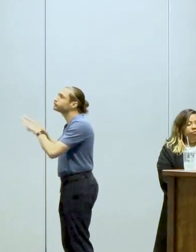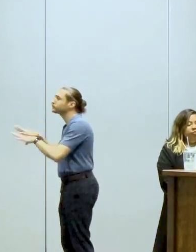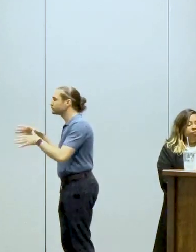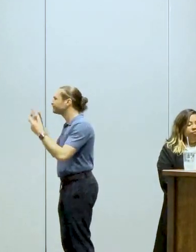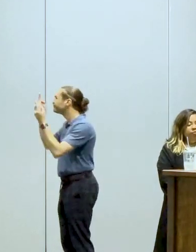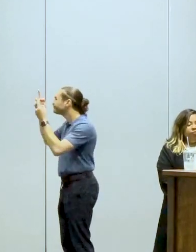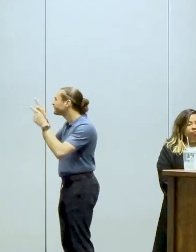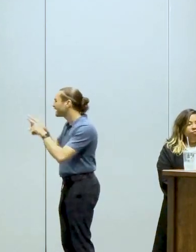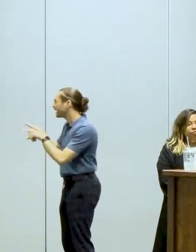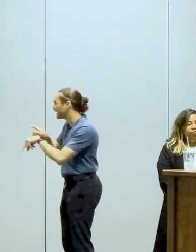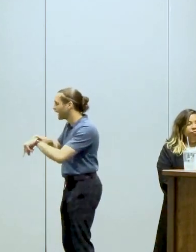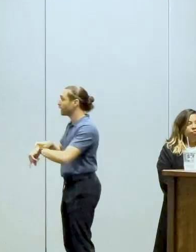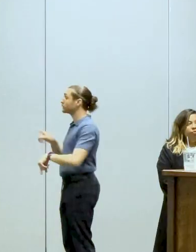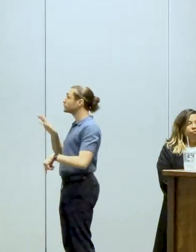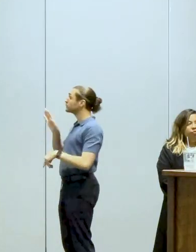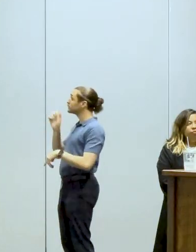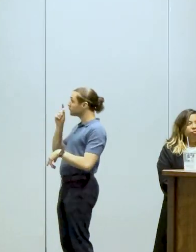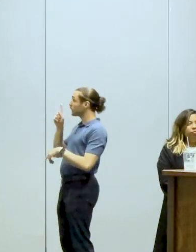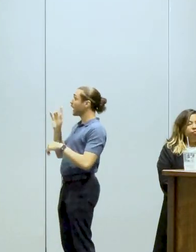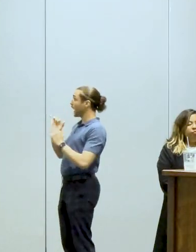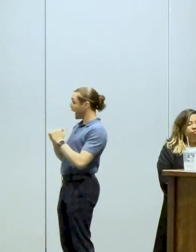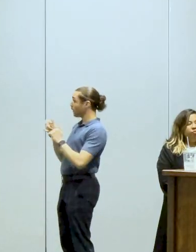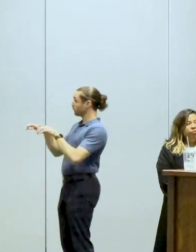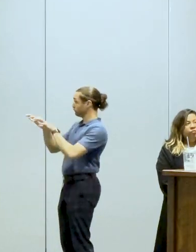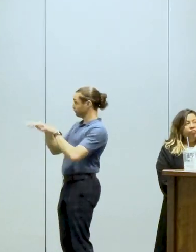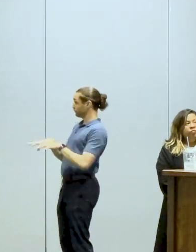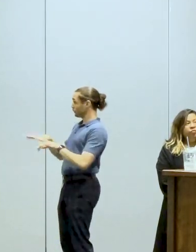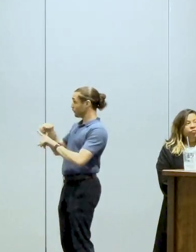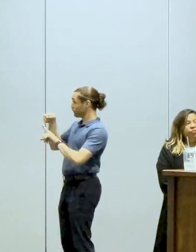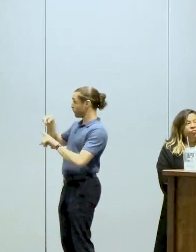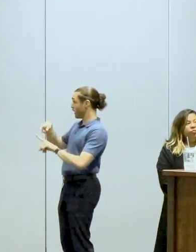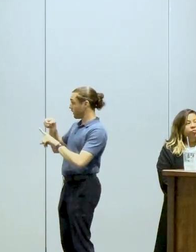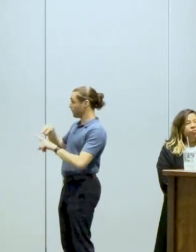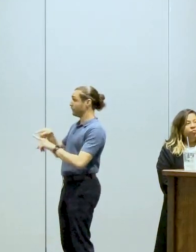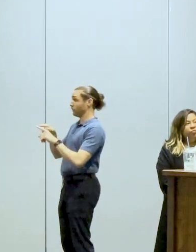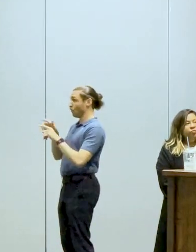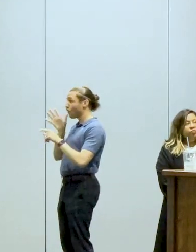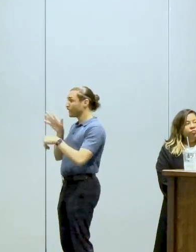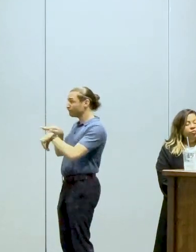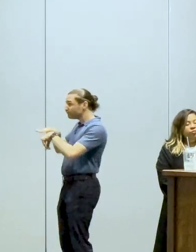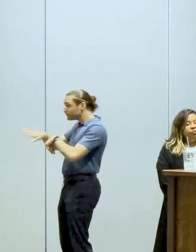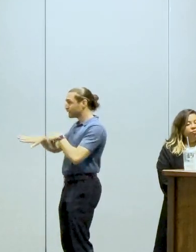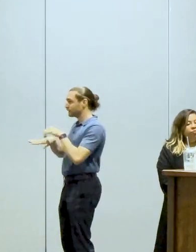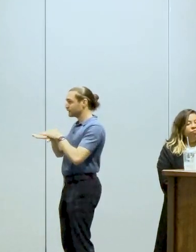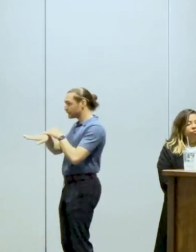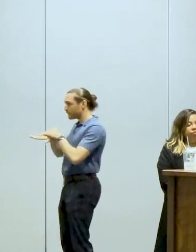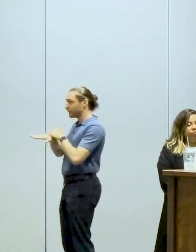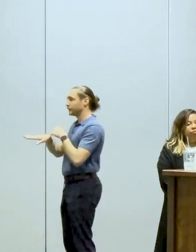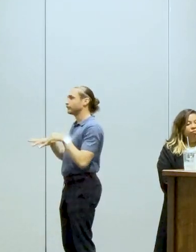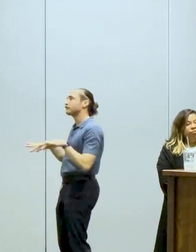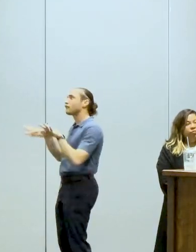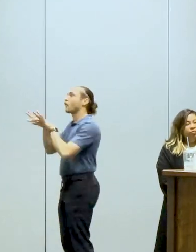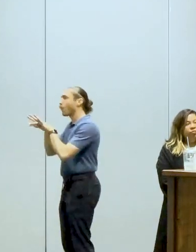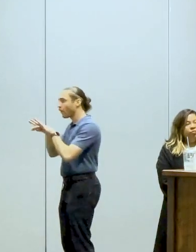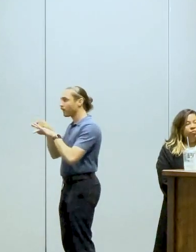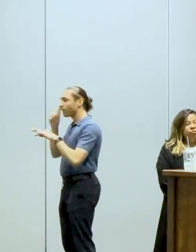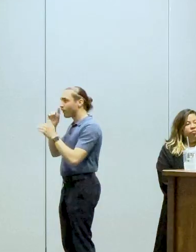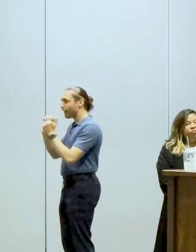how prompts, though can improve accessibility is vital for where we are at this point. So students with disability can